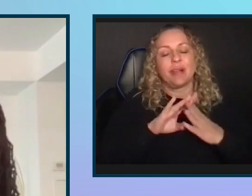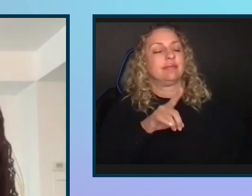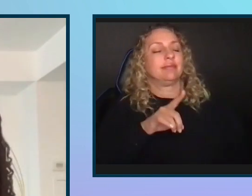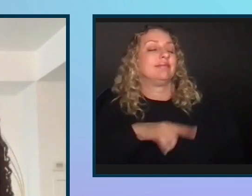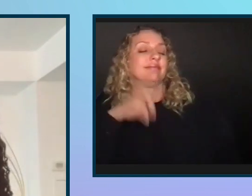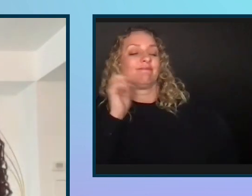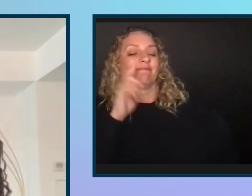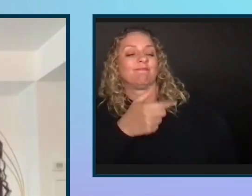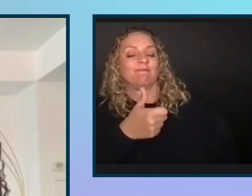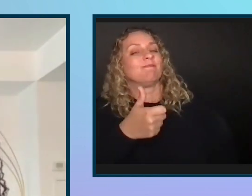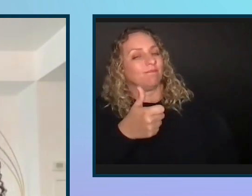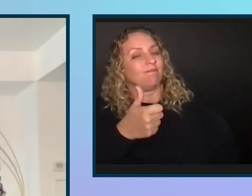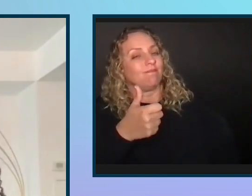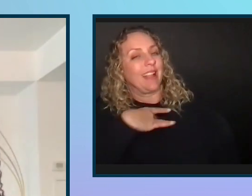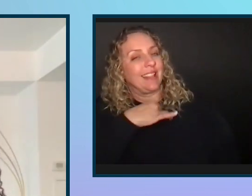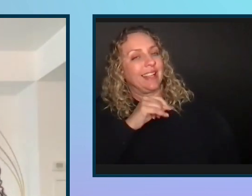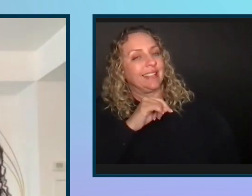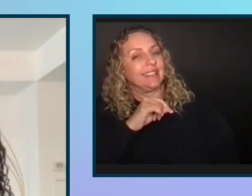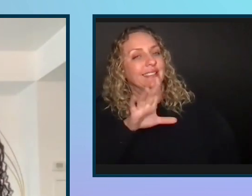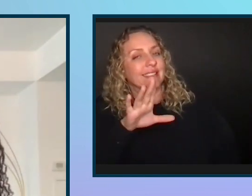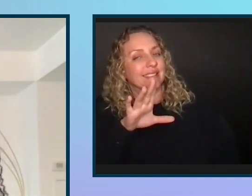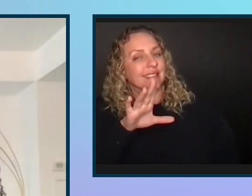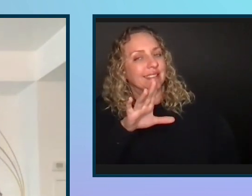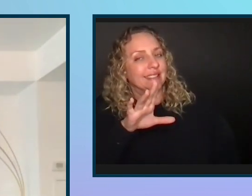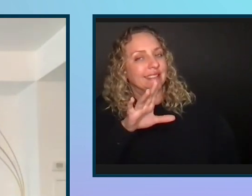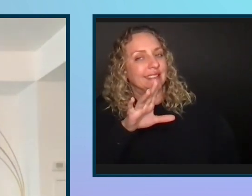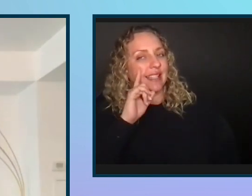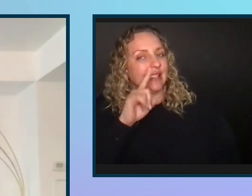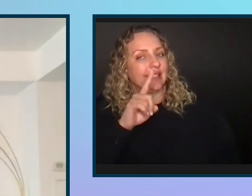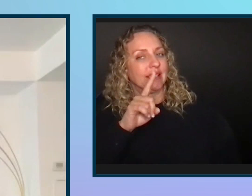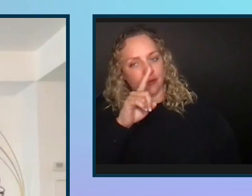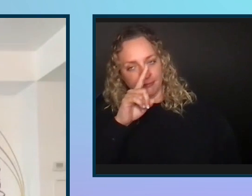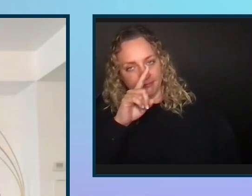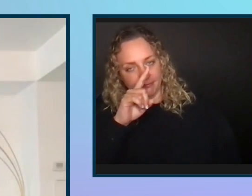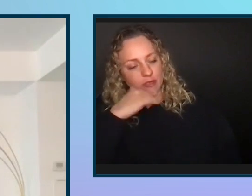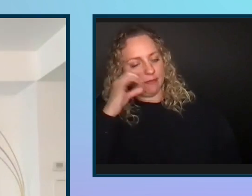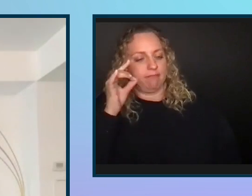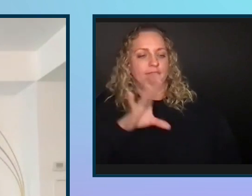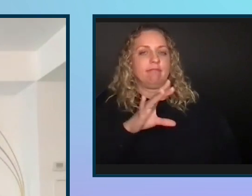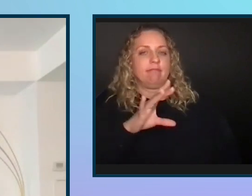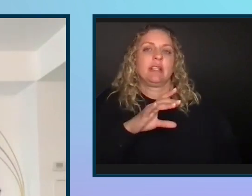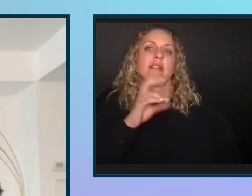So this is, I think like a school of thought that like is really helpful to look at from a content design perspective,